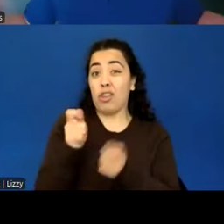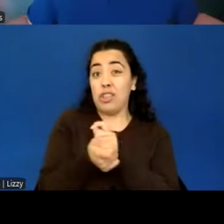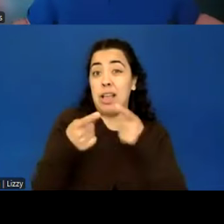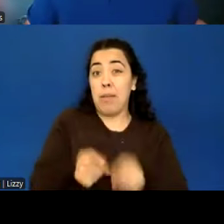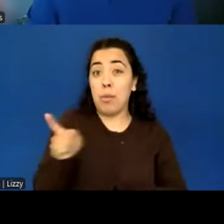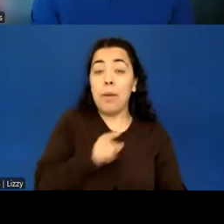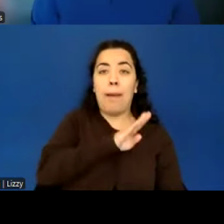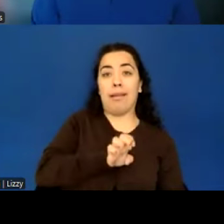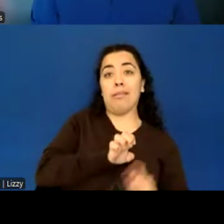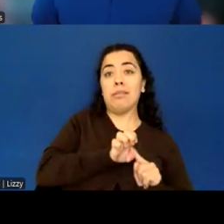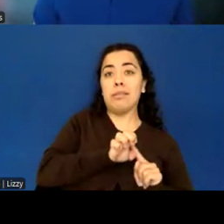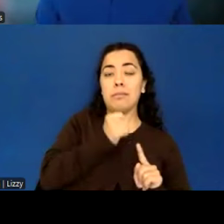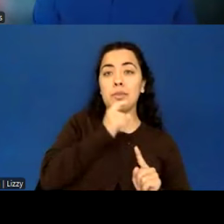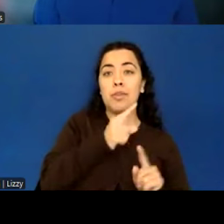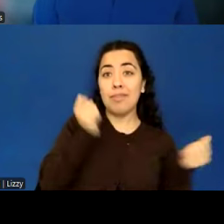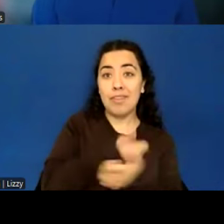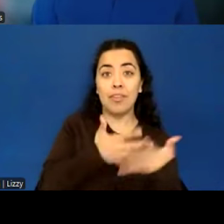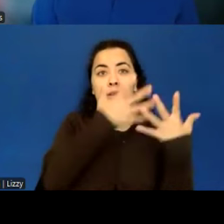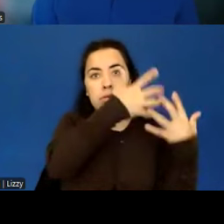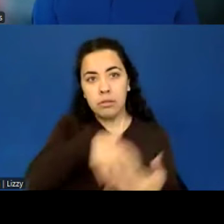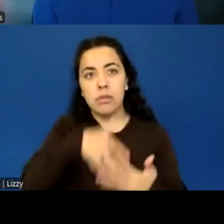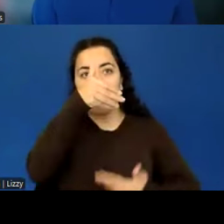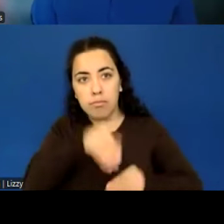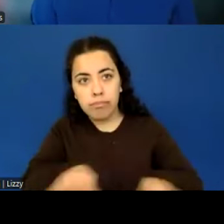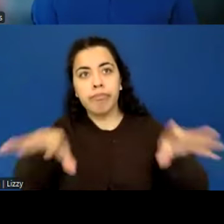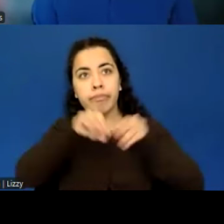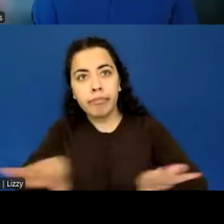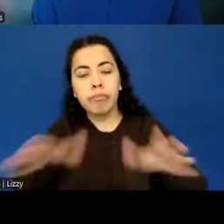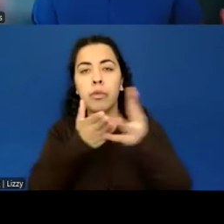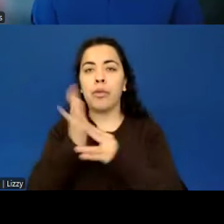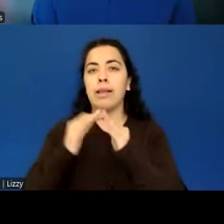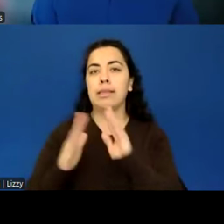sure that everything is moving through the systems appropriately and to help you make sure that you